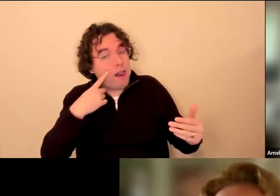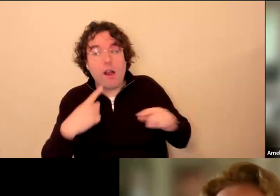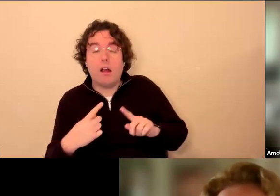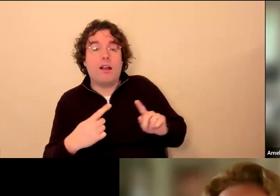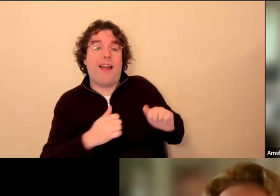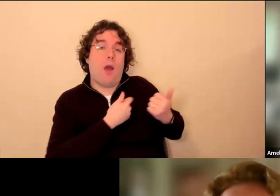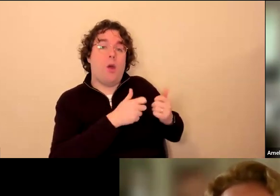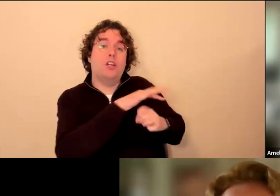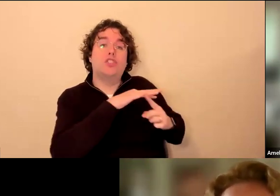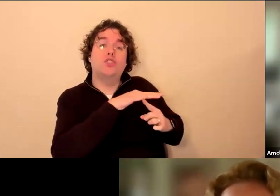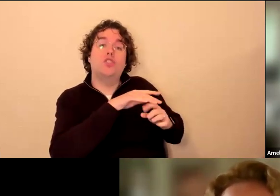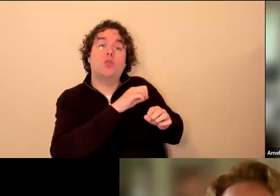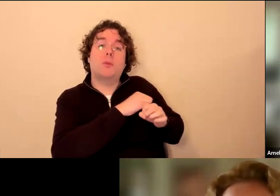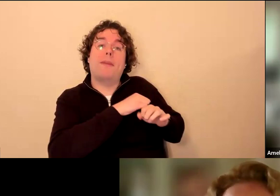ask for, for support going forwards.